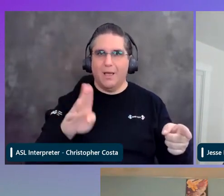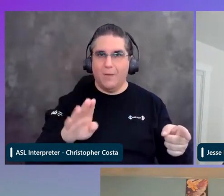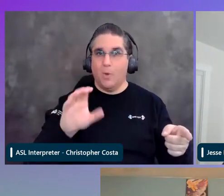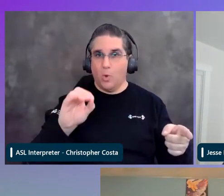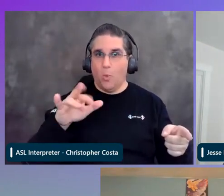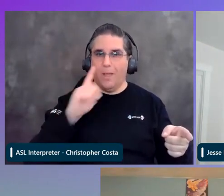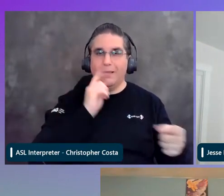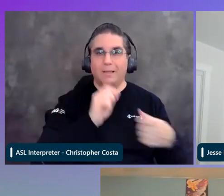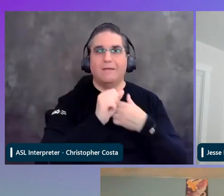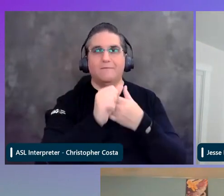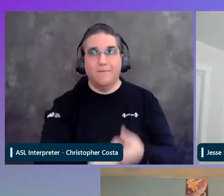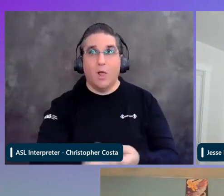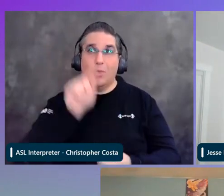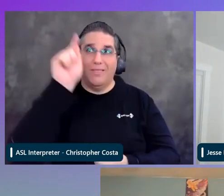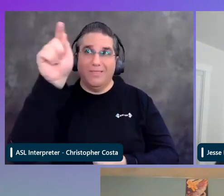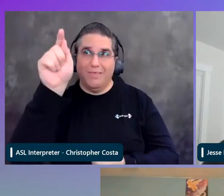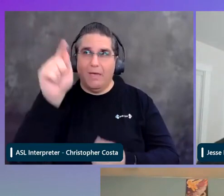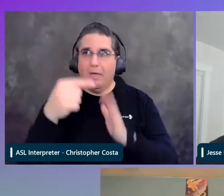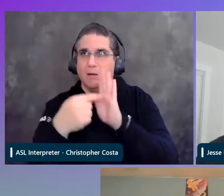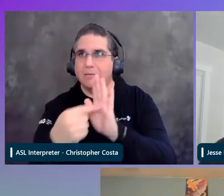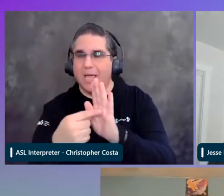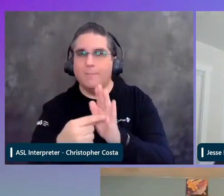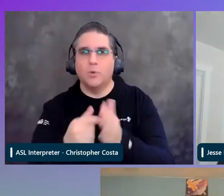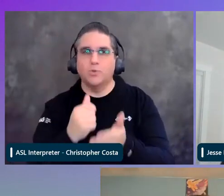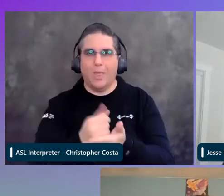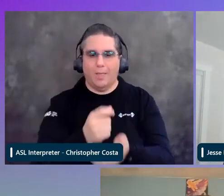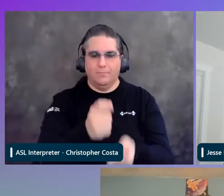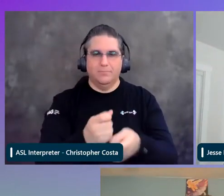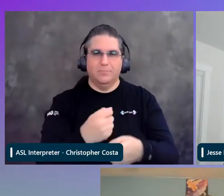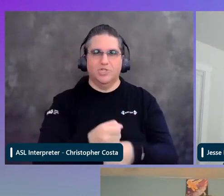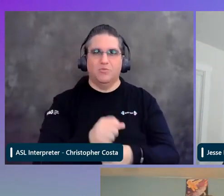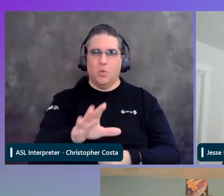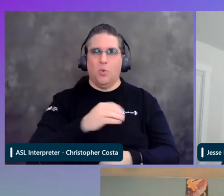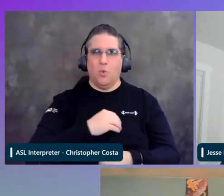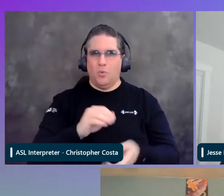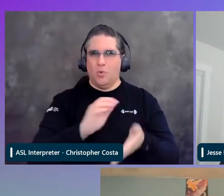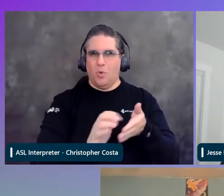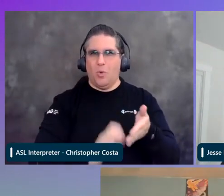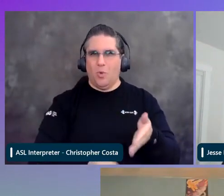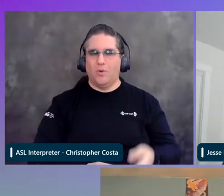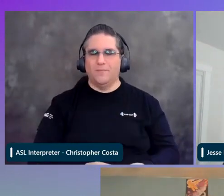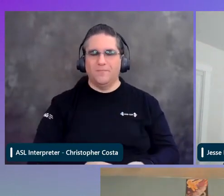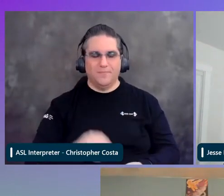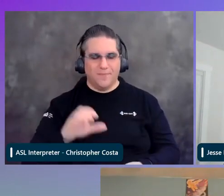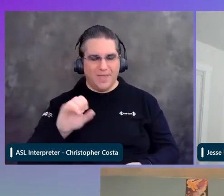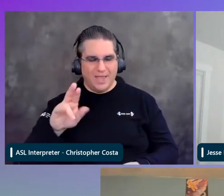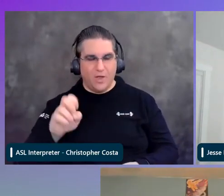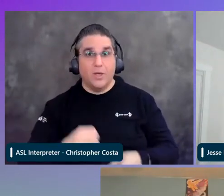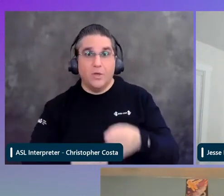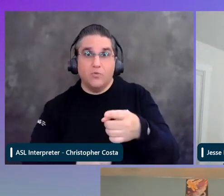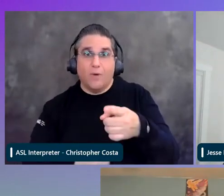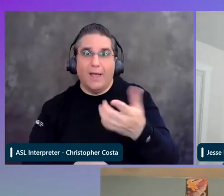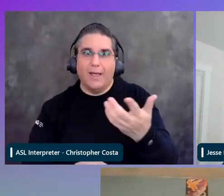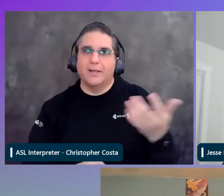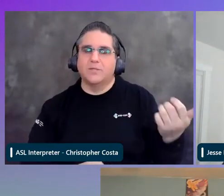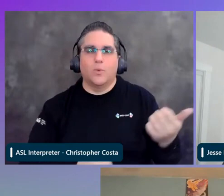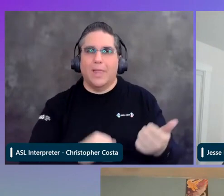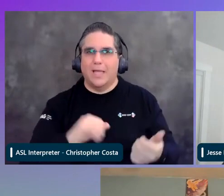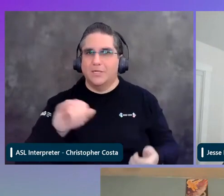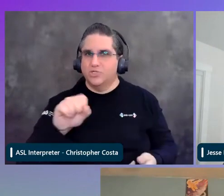that format. It's really cool. Yeah and I think that's a really good point too, to what Jesse